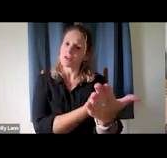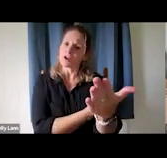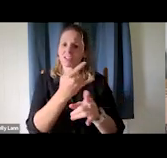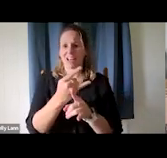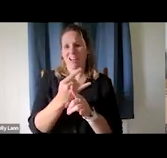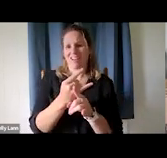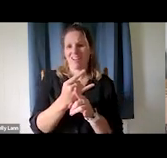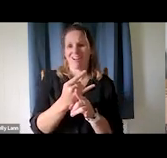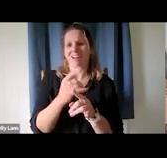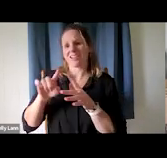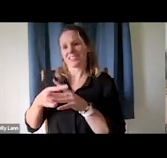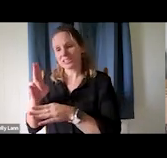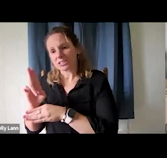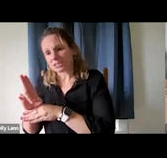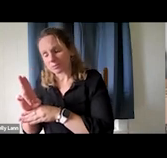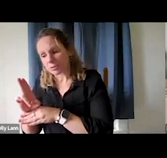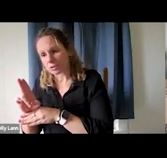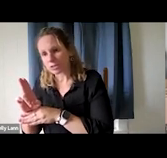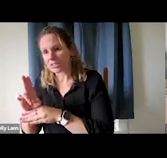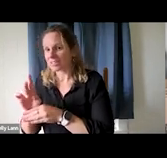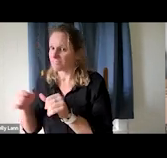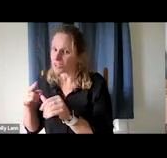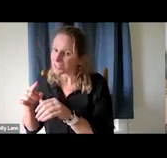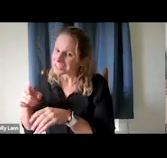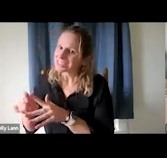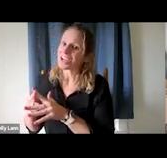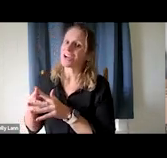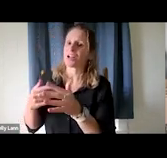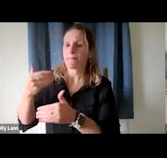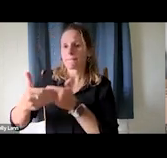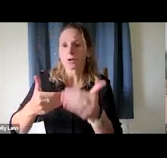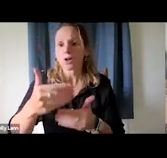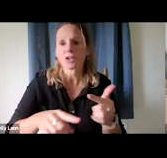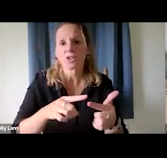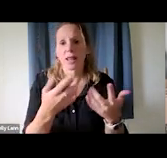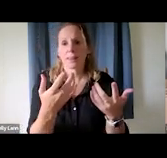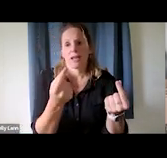They talk about the beginning of the use, they talk about the progression, and they talk about what they're using now,